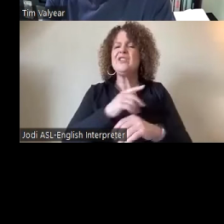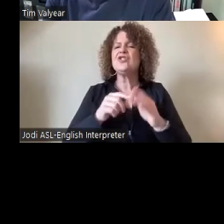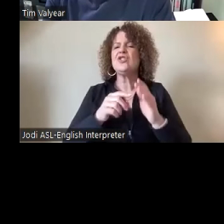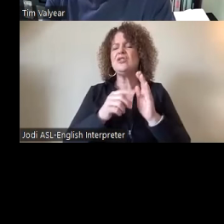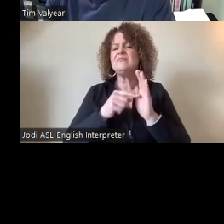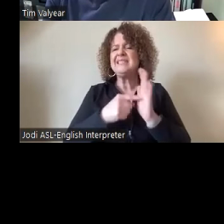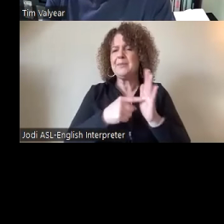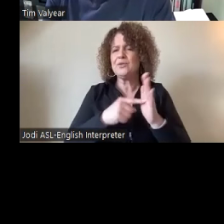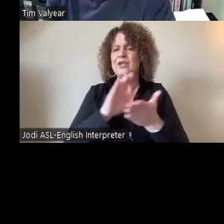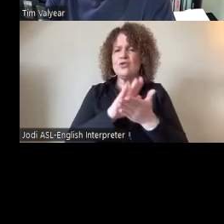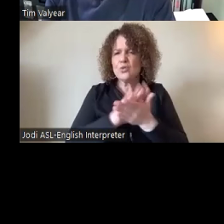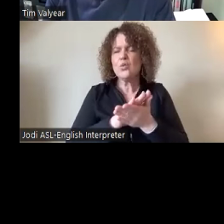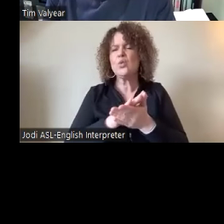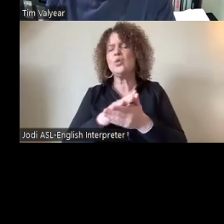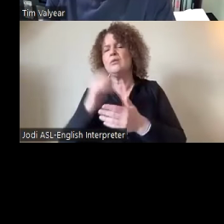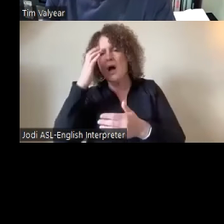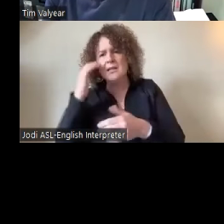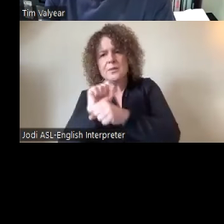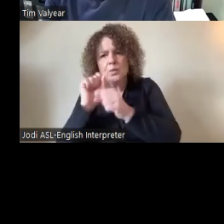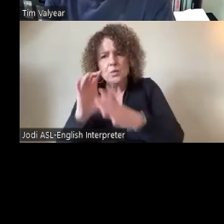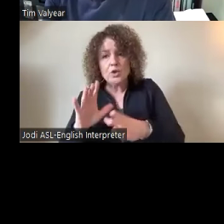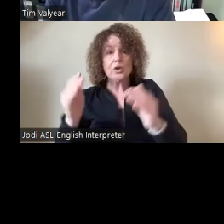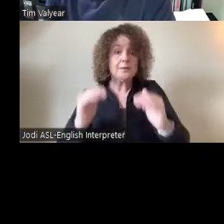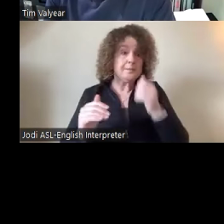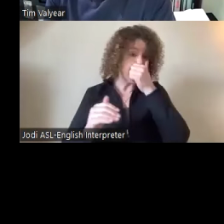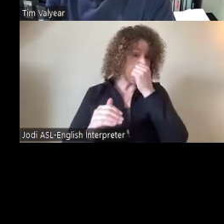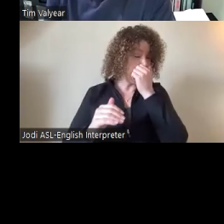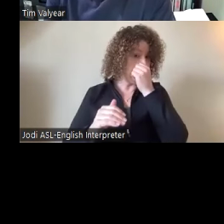into your